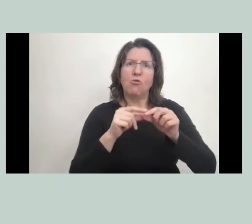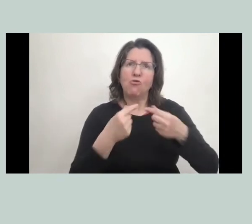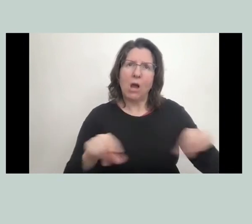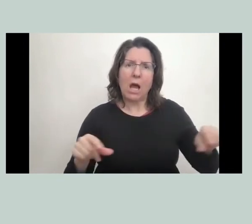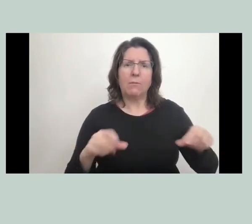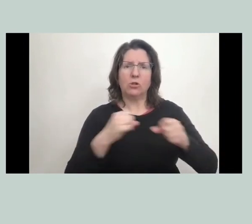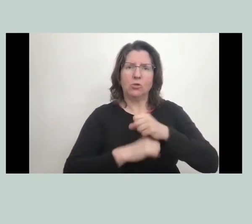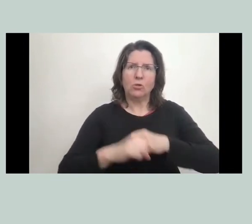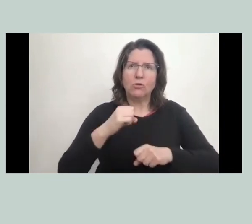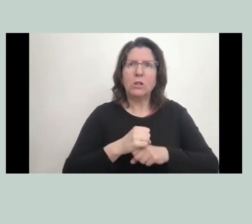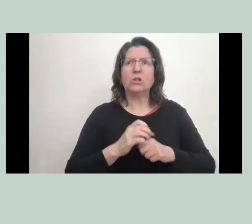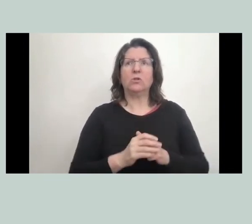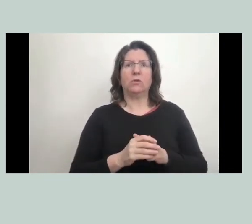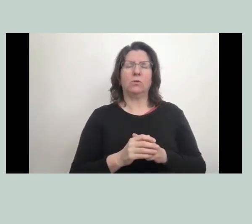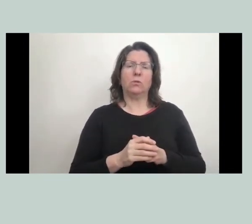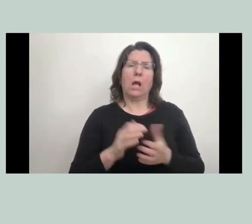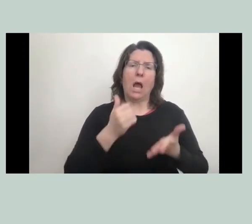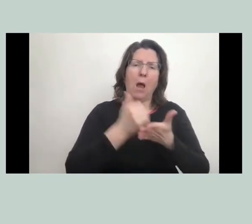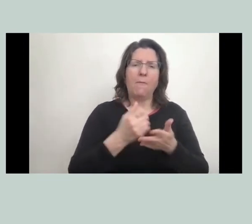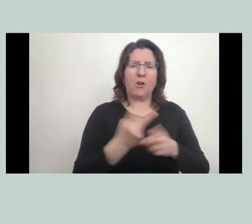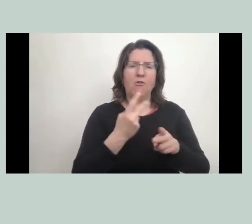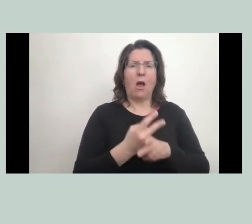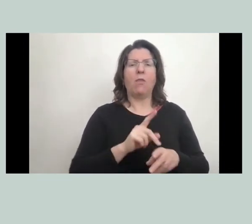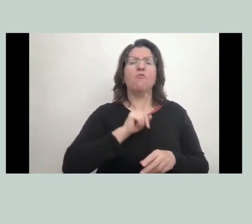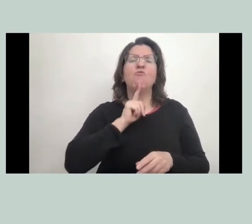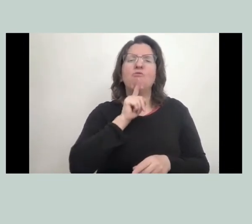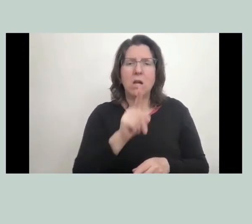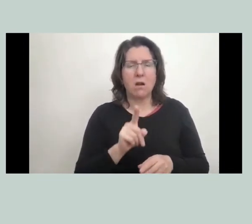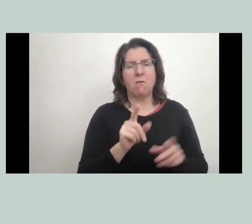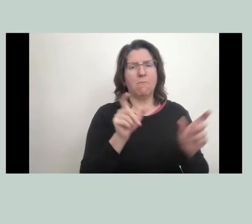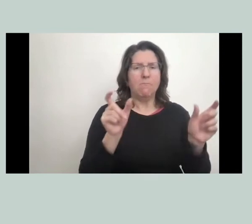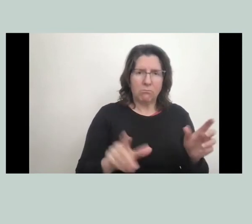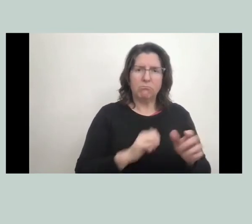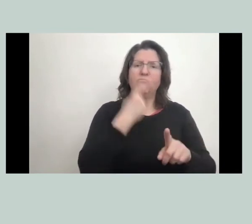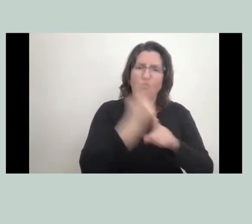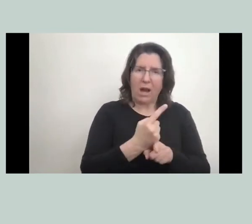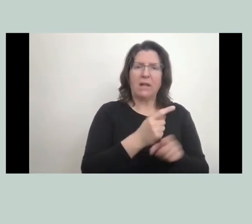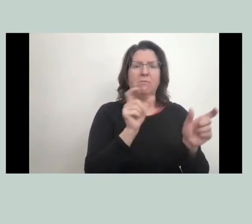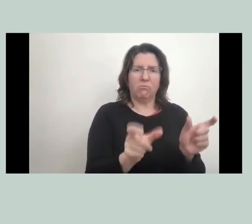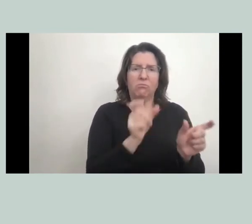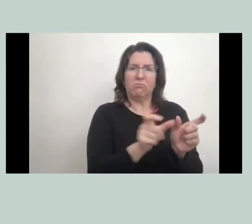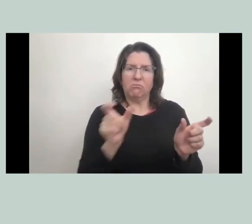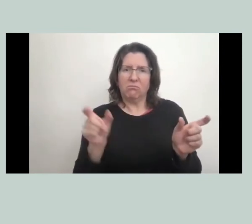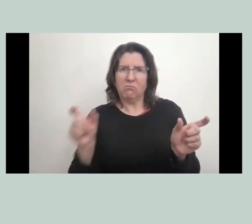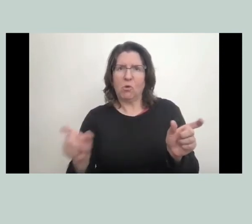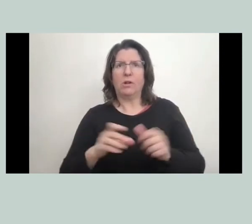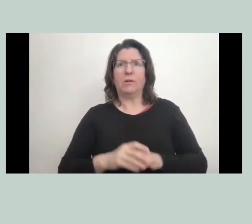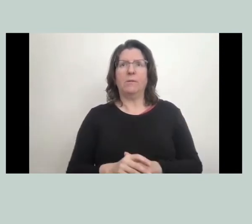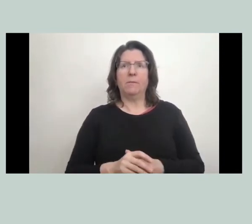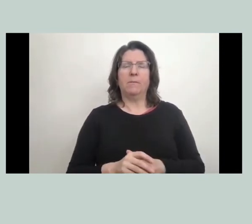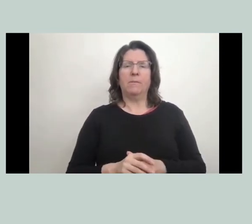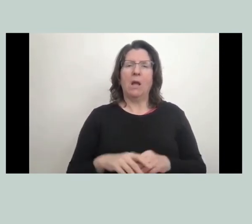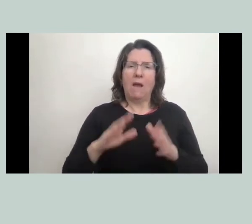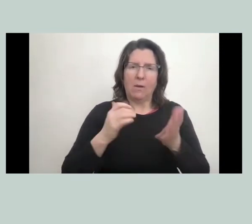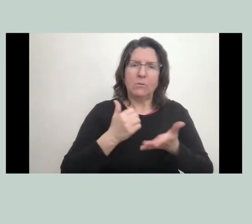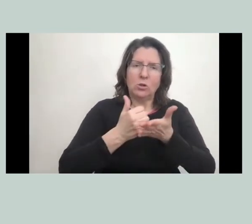That forces them to look at the grammatical features as clues to help determine what the original sequence would have been.